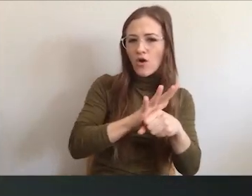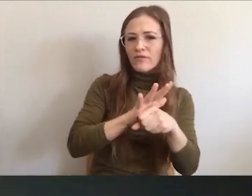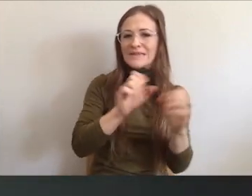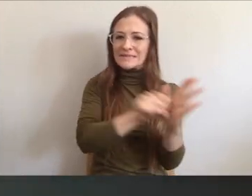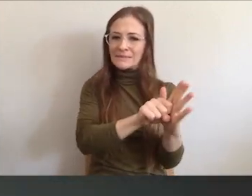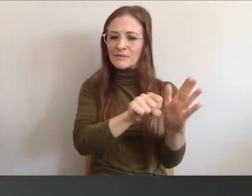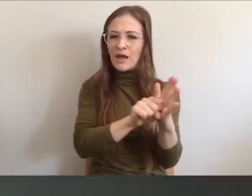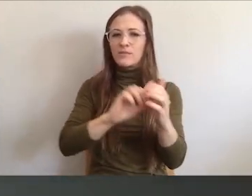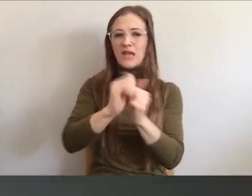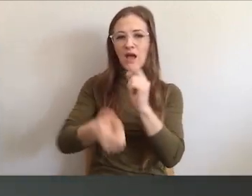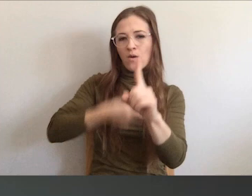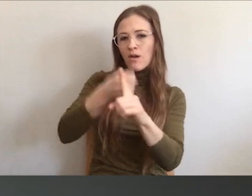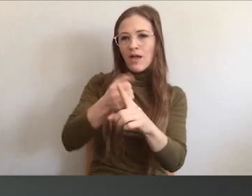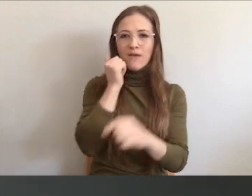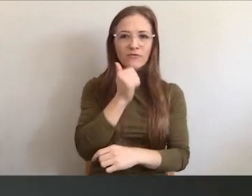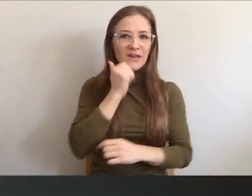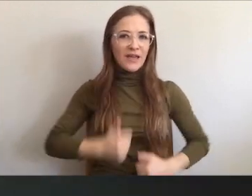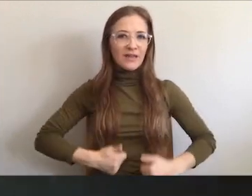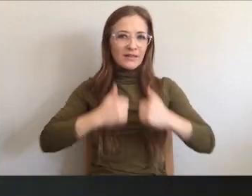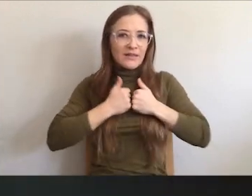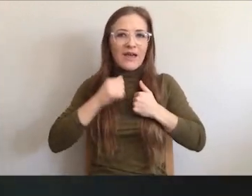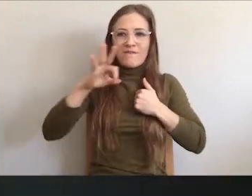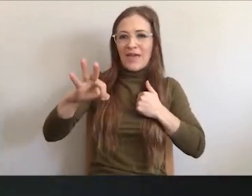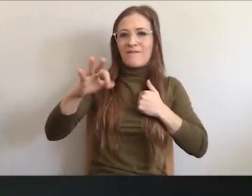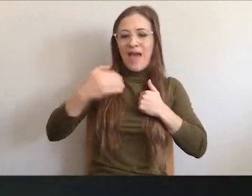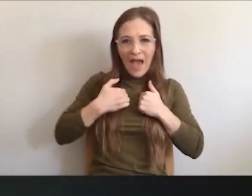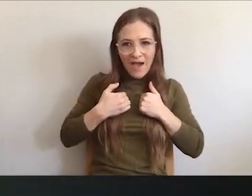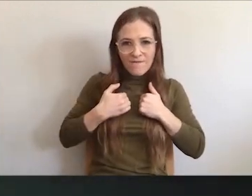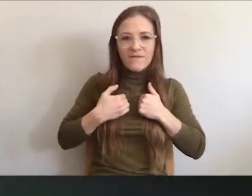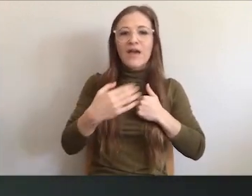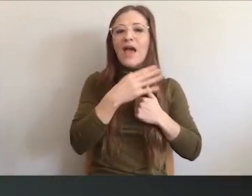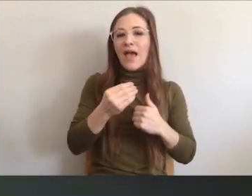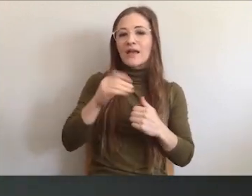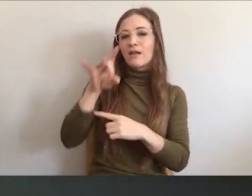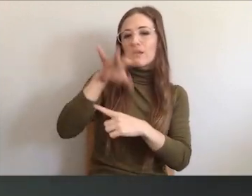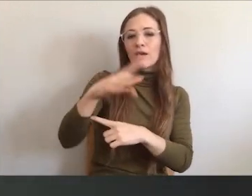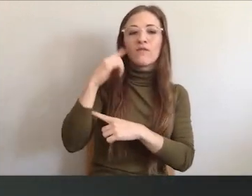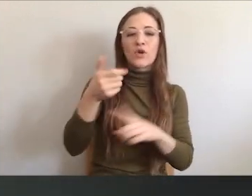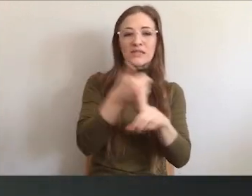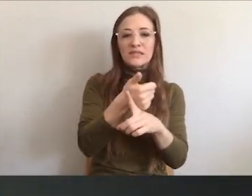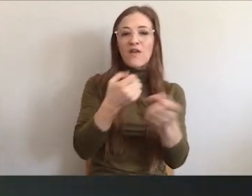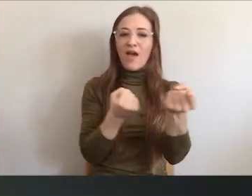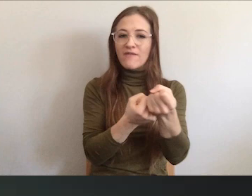symptoms, how it effects day-to-day lives for those who have it. And then some tips for self advocacy and the legal